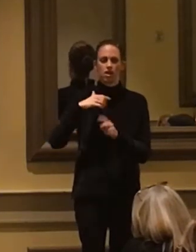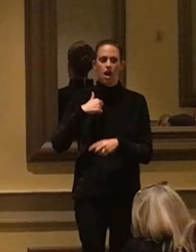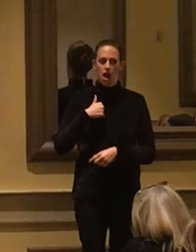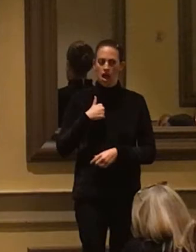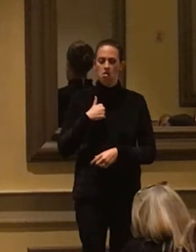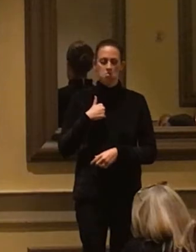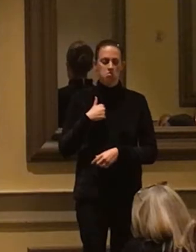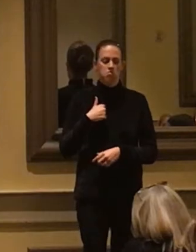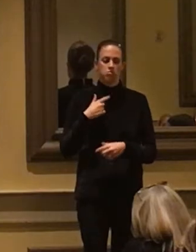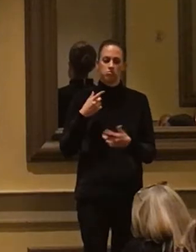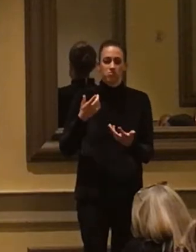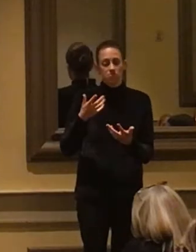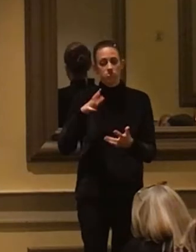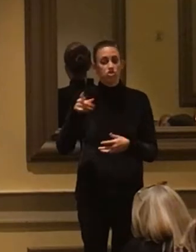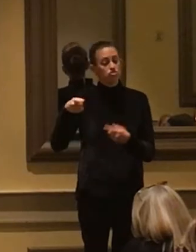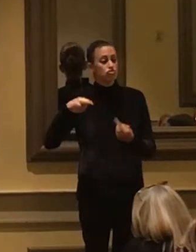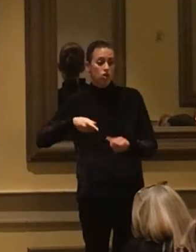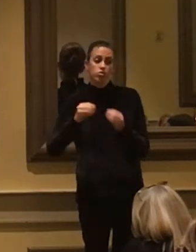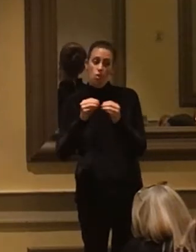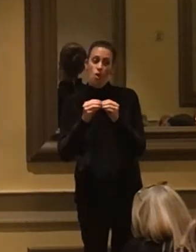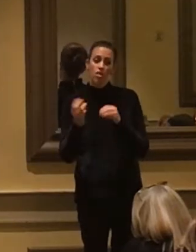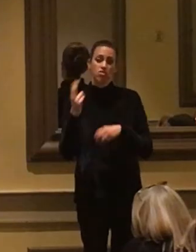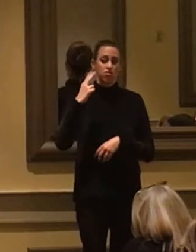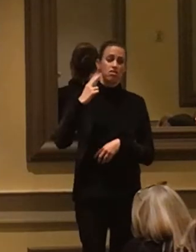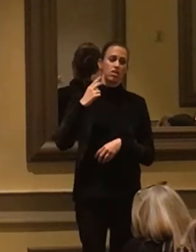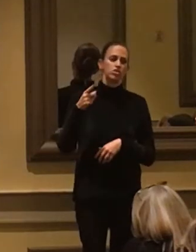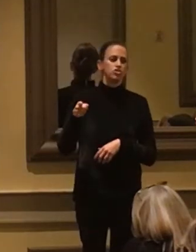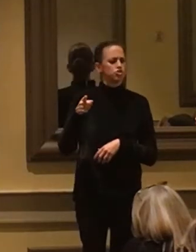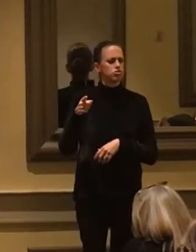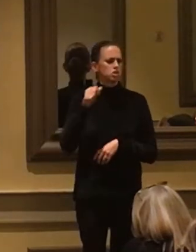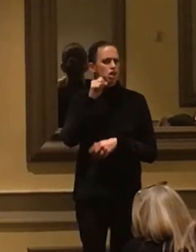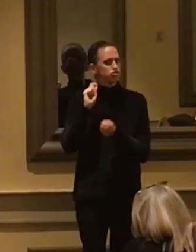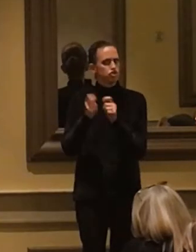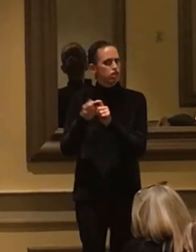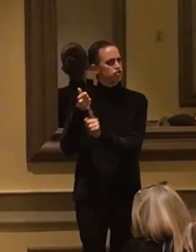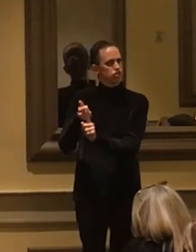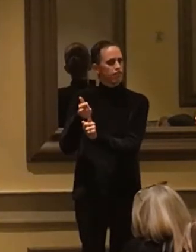And though she struggles more than I do, she wouldn't change it if she could. And I wouldn't either.